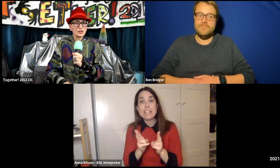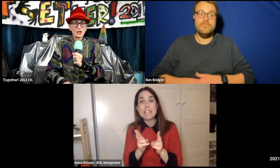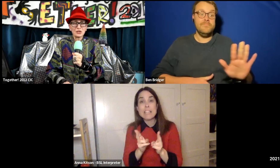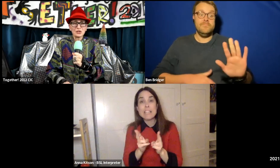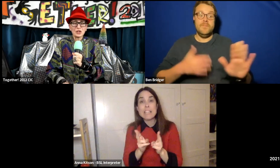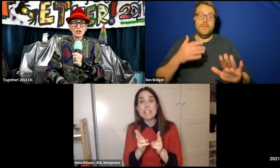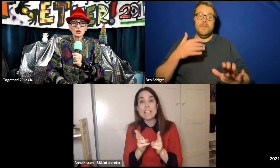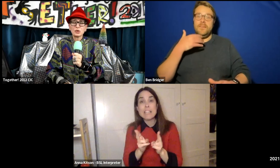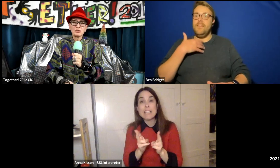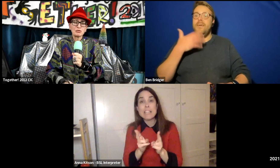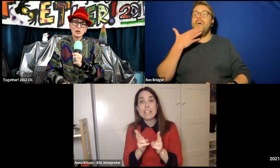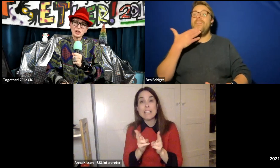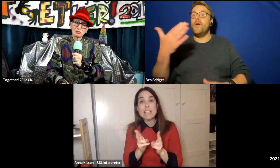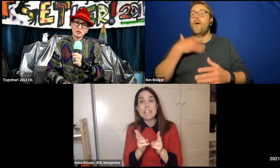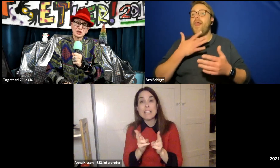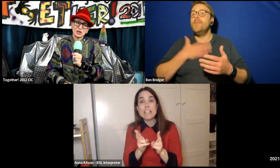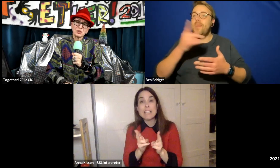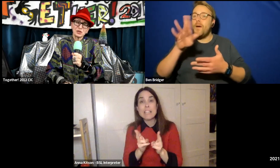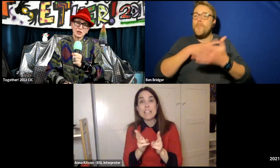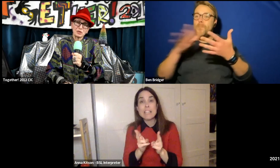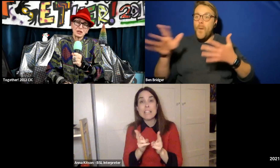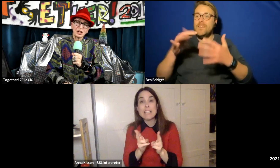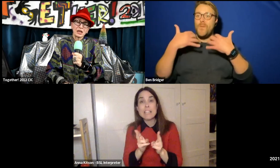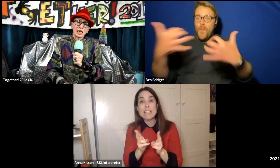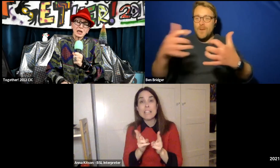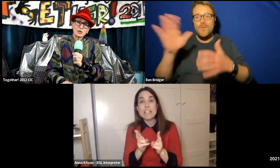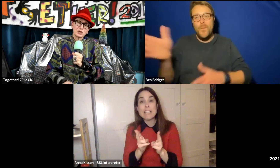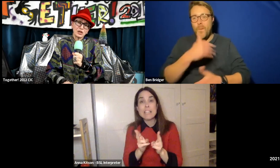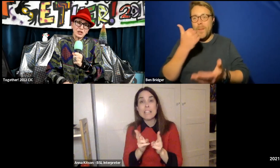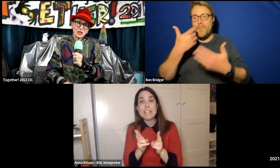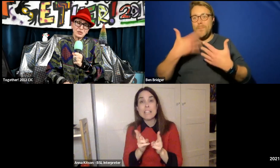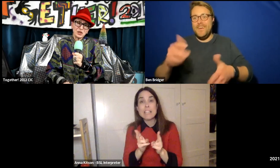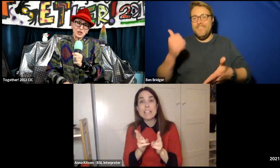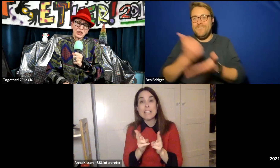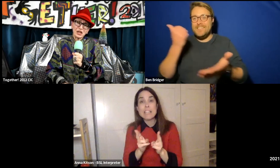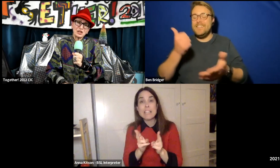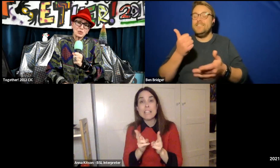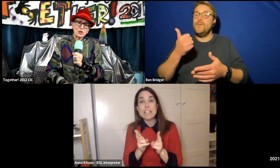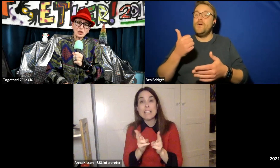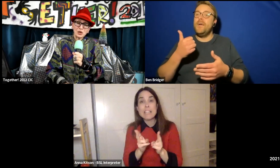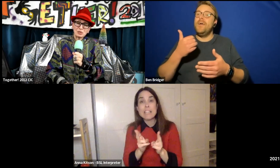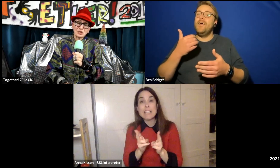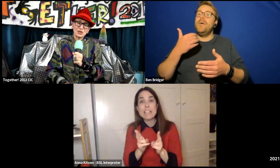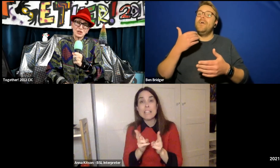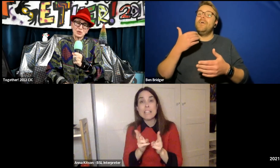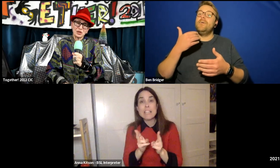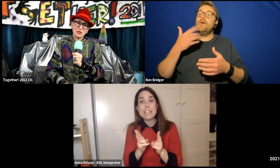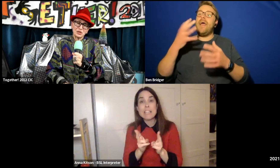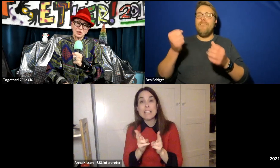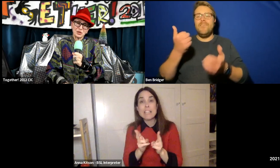fantastic. Really appreciate you coming. Have a great evening and we hope to see you again soon.